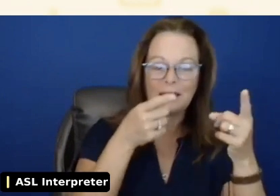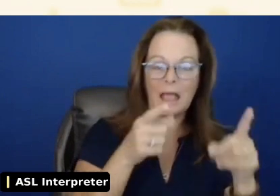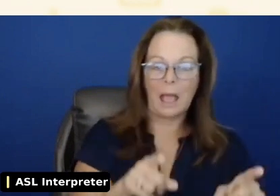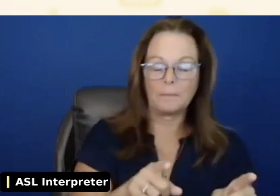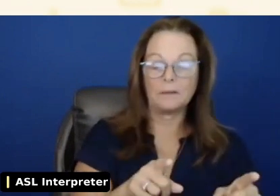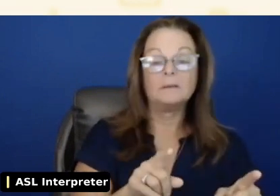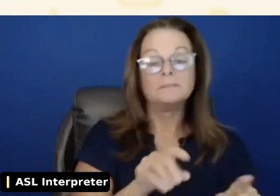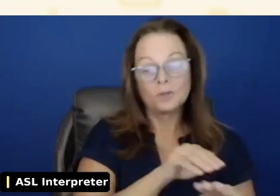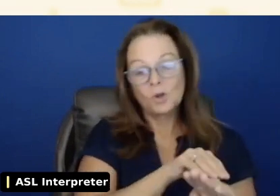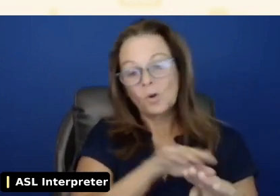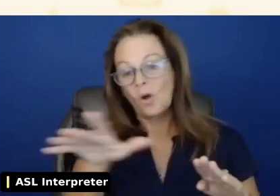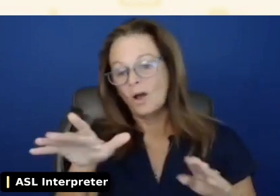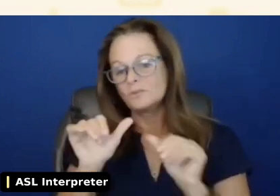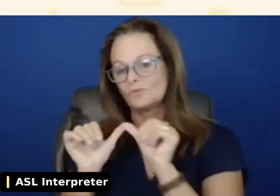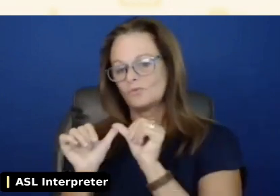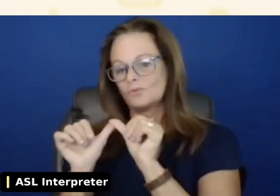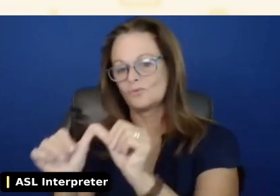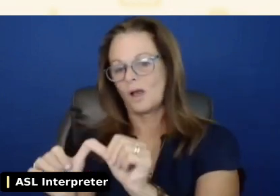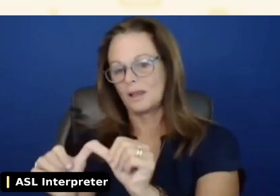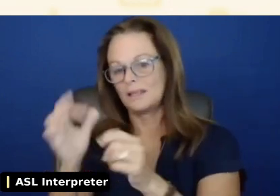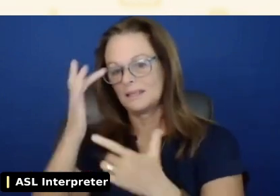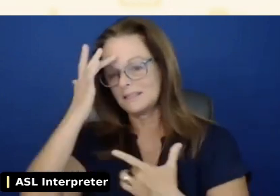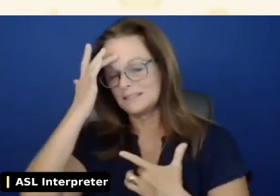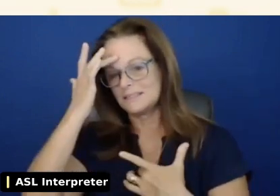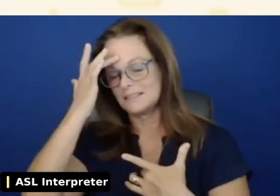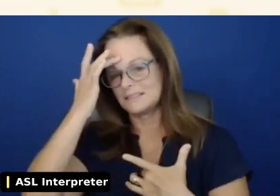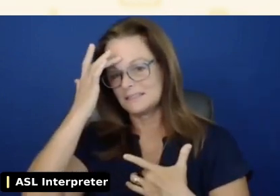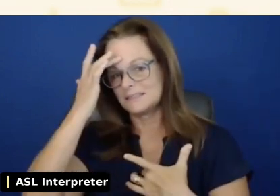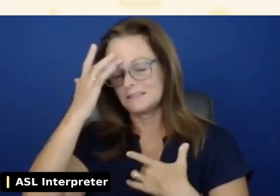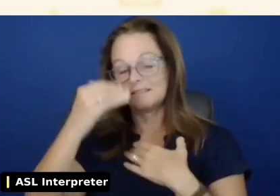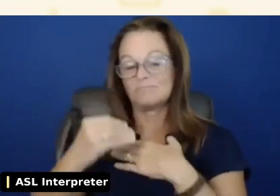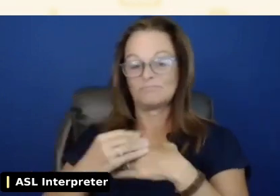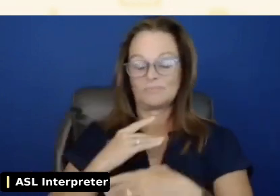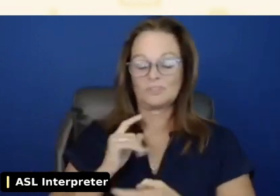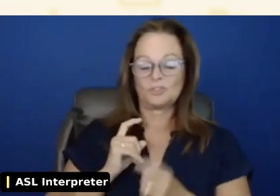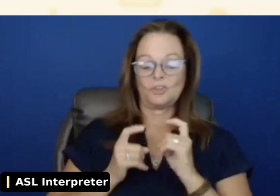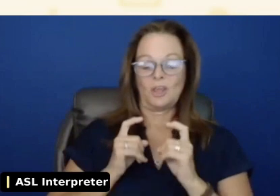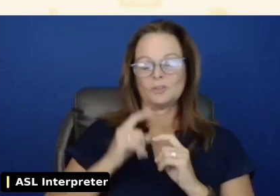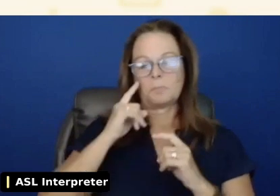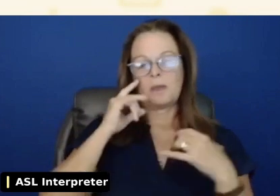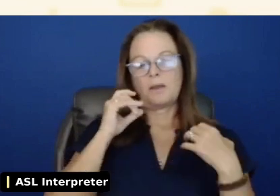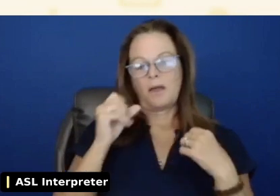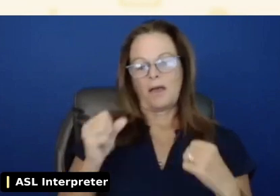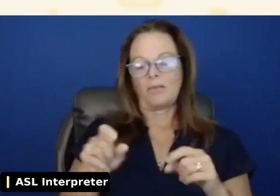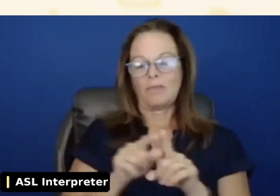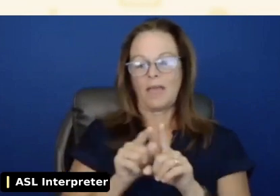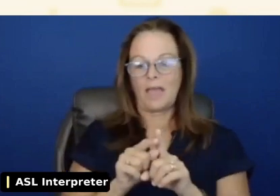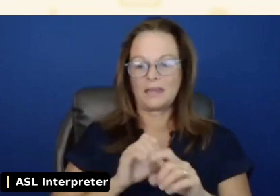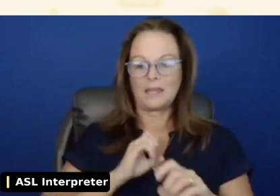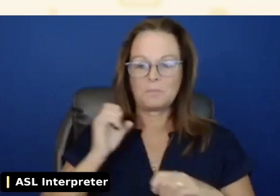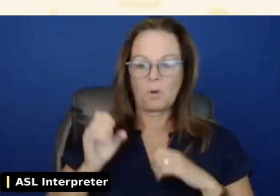and affect the mental health, and your emotional regulation, but also relationships.